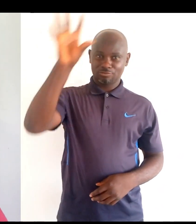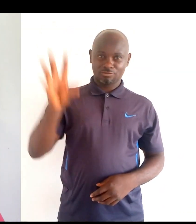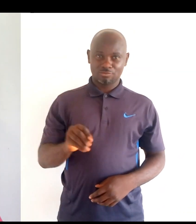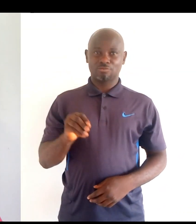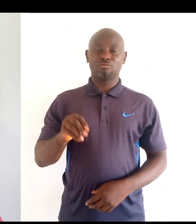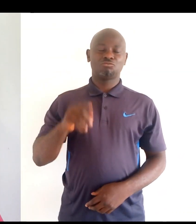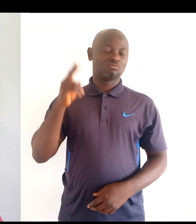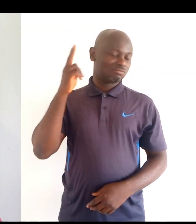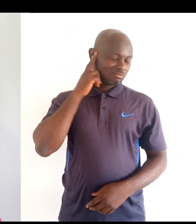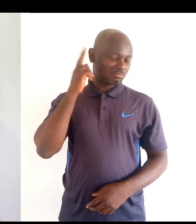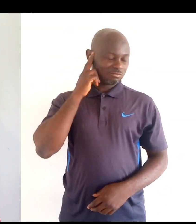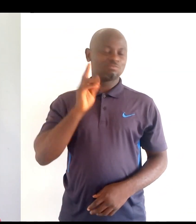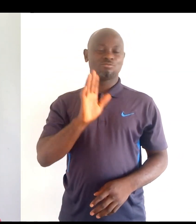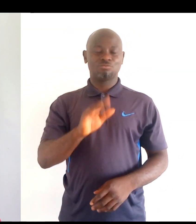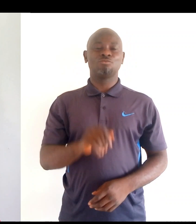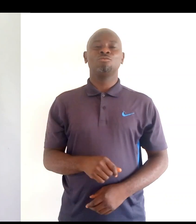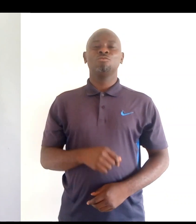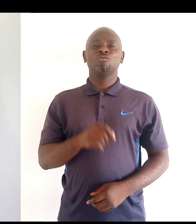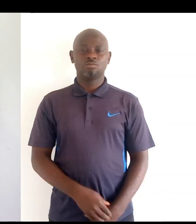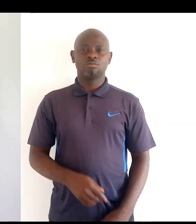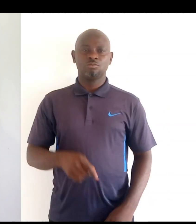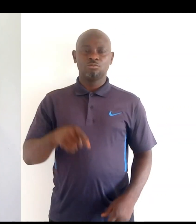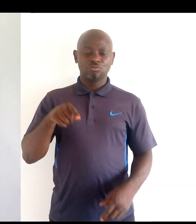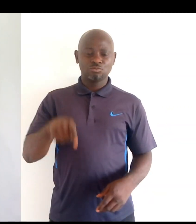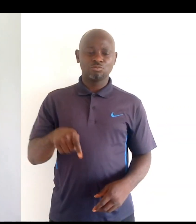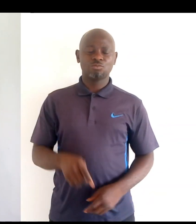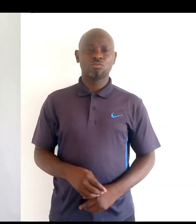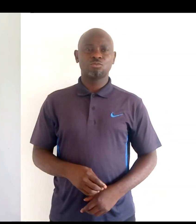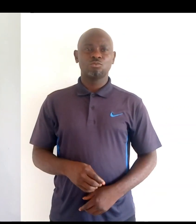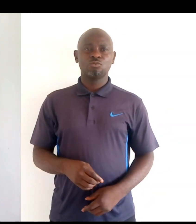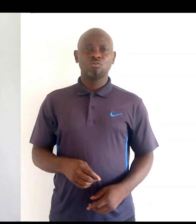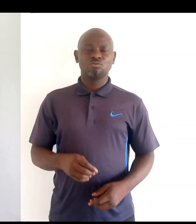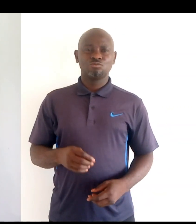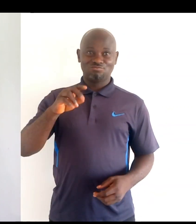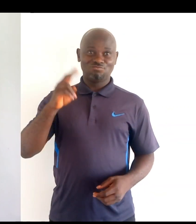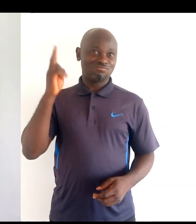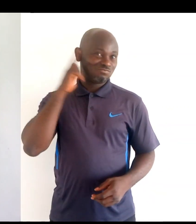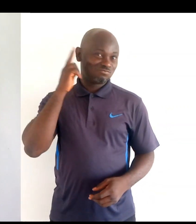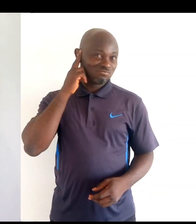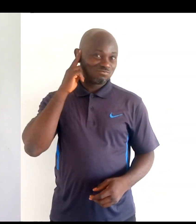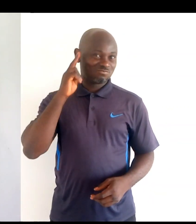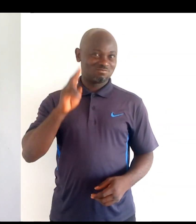So, the first advantage I would like us to consider with deaf children or deaf people